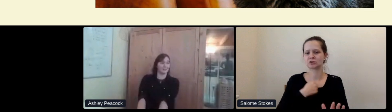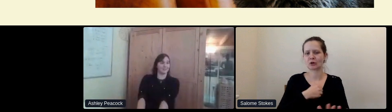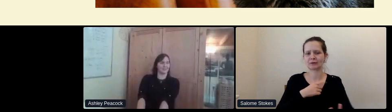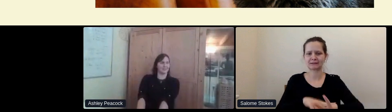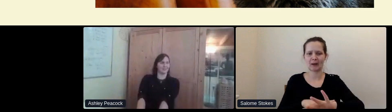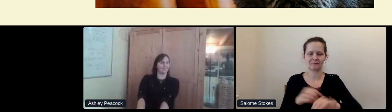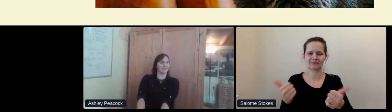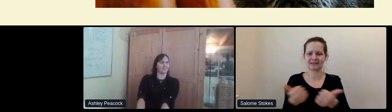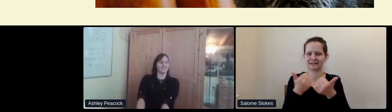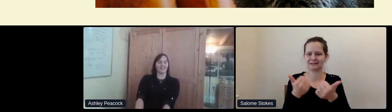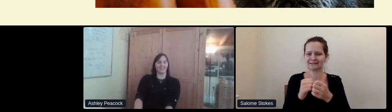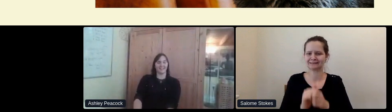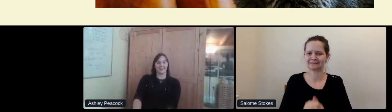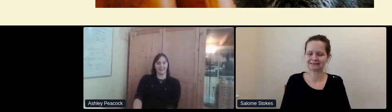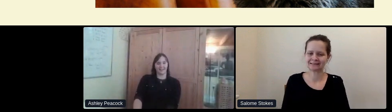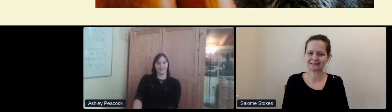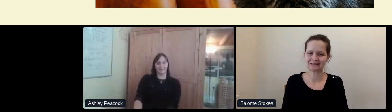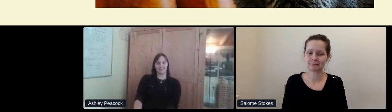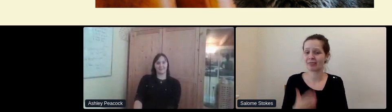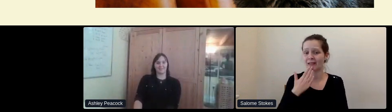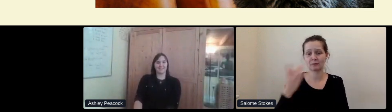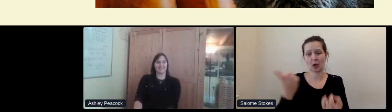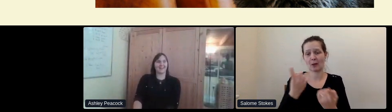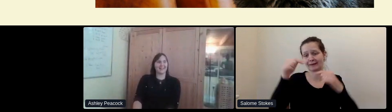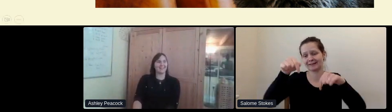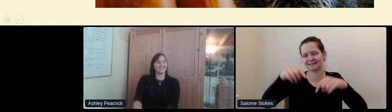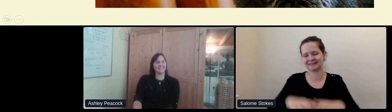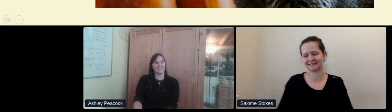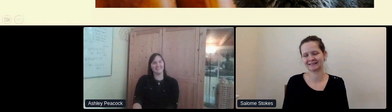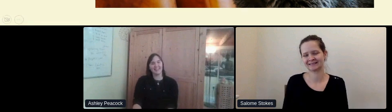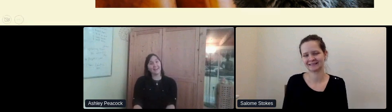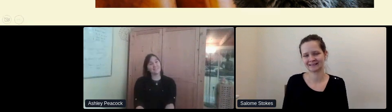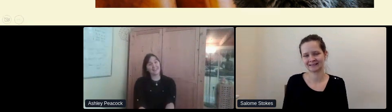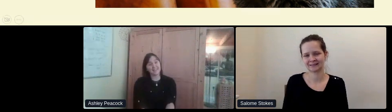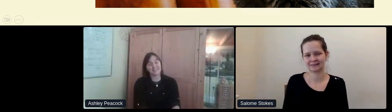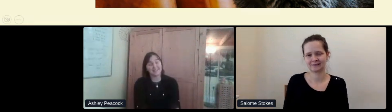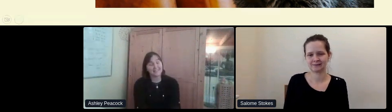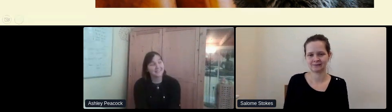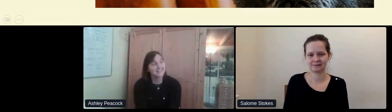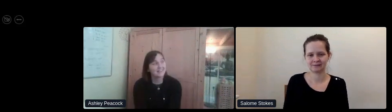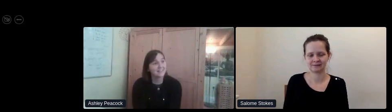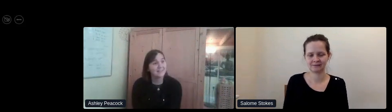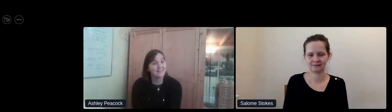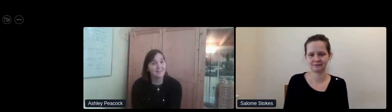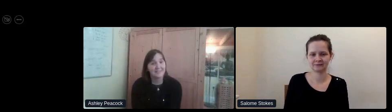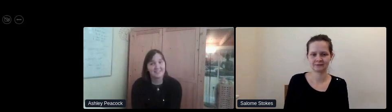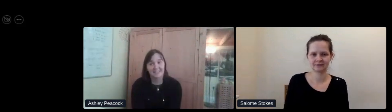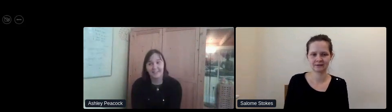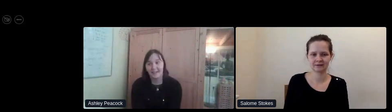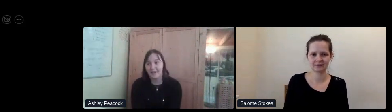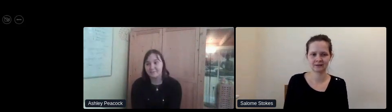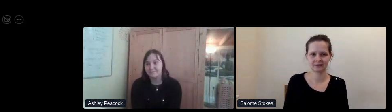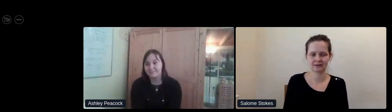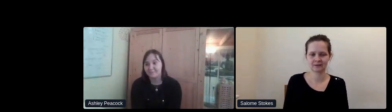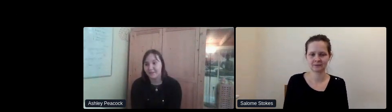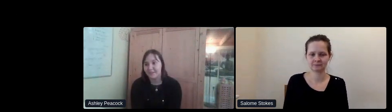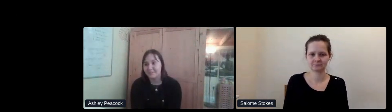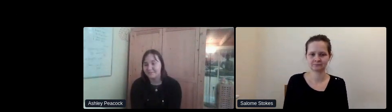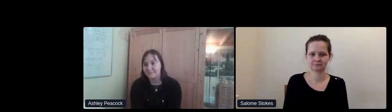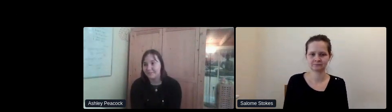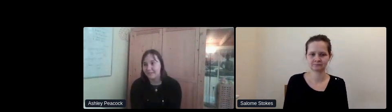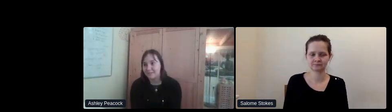We found it quite hard to cut this down to 30 minutes but yeah thank